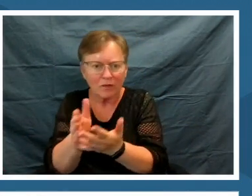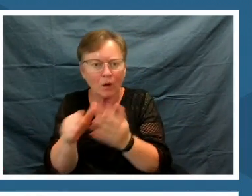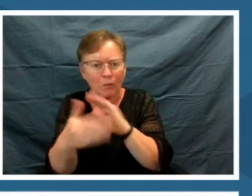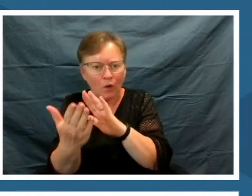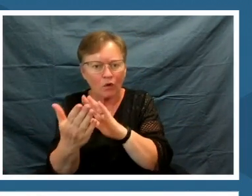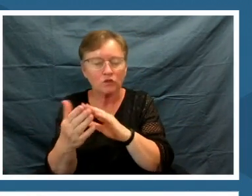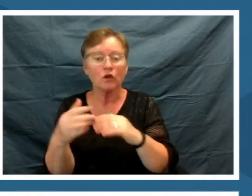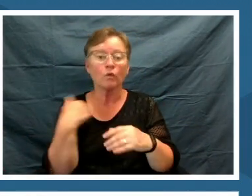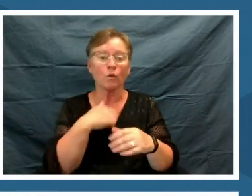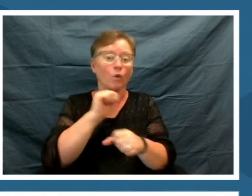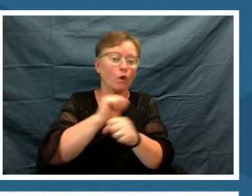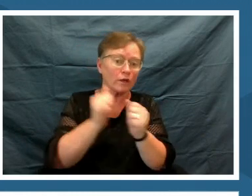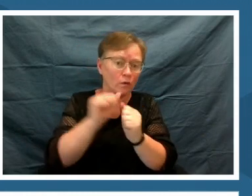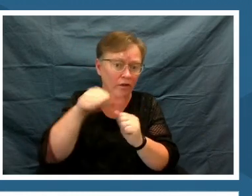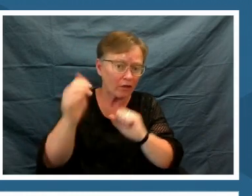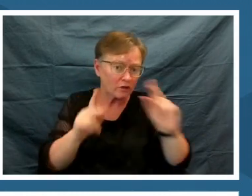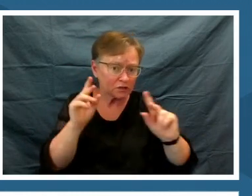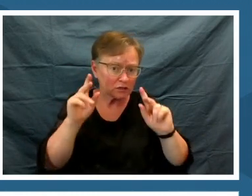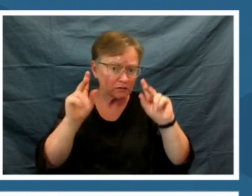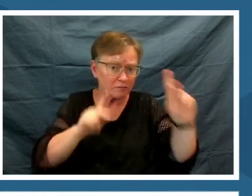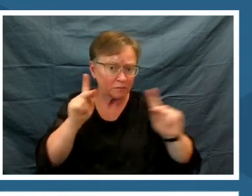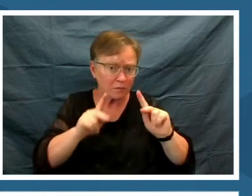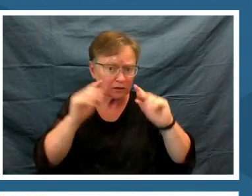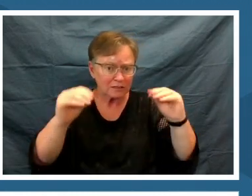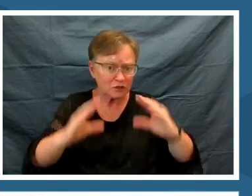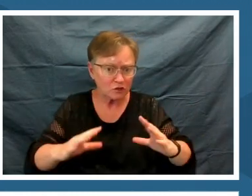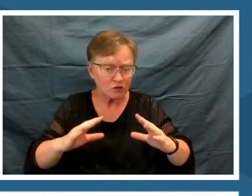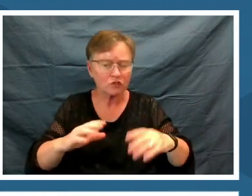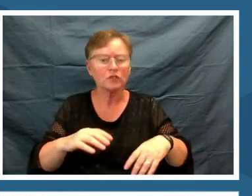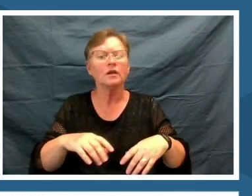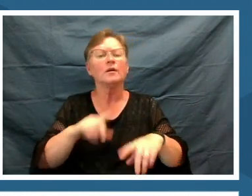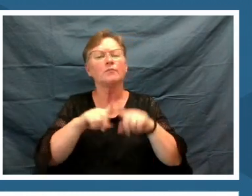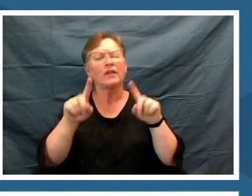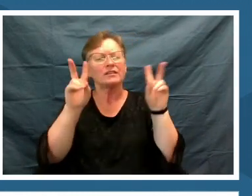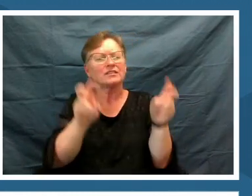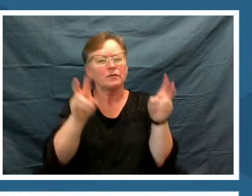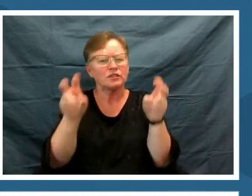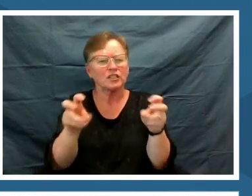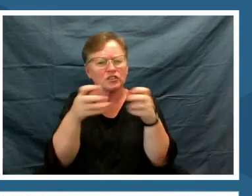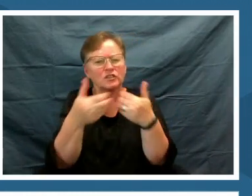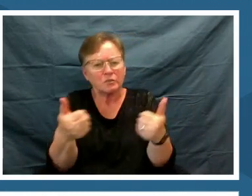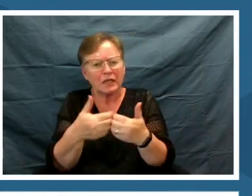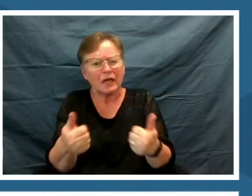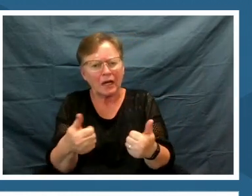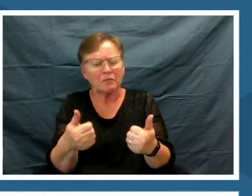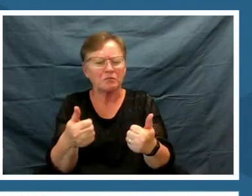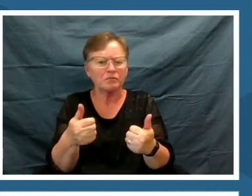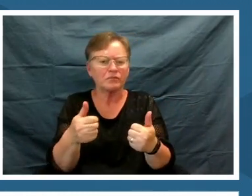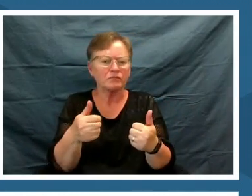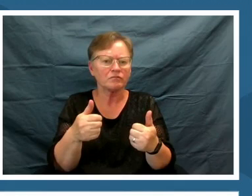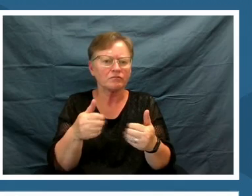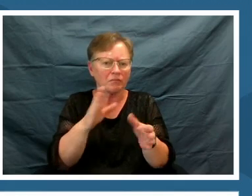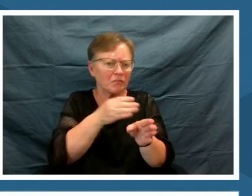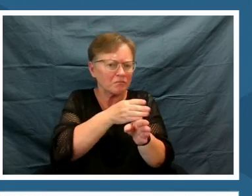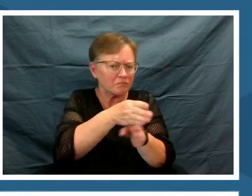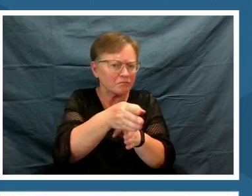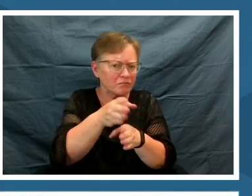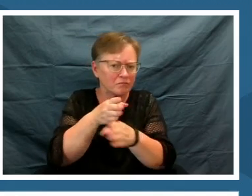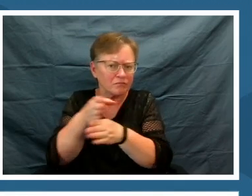still the day is split up and the subjects are split up um pretty separately by discipline